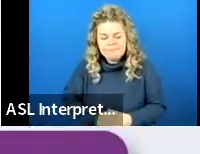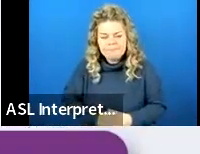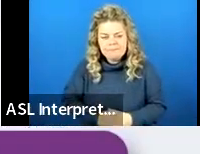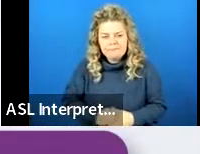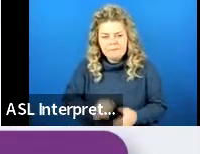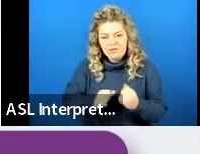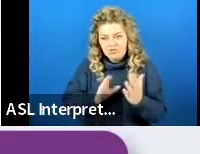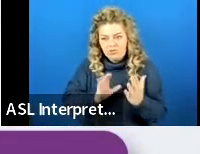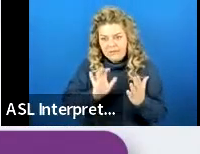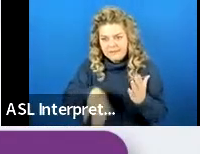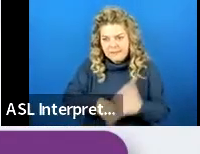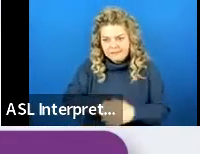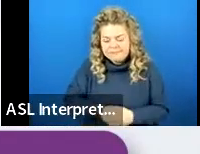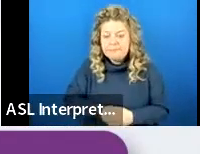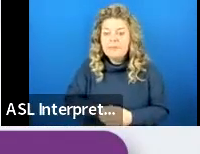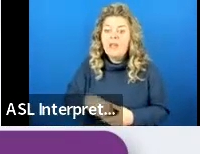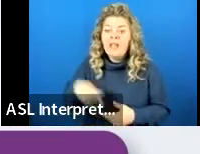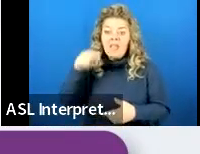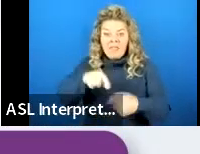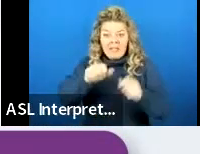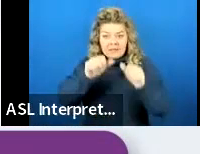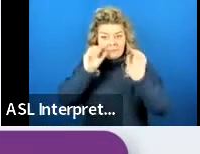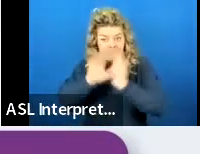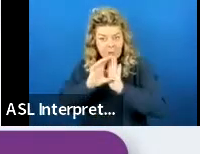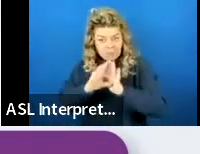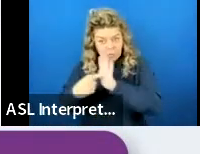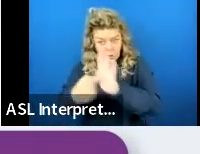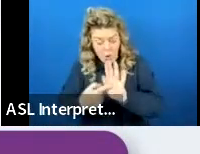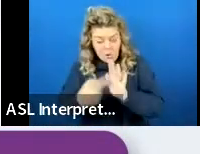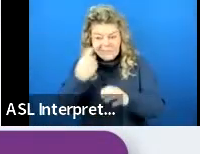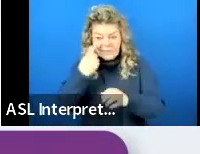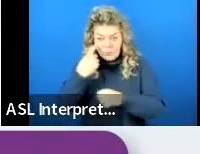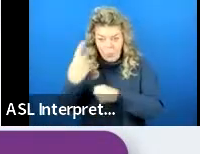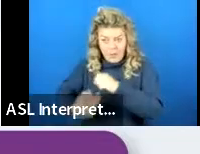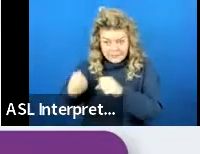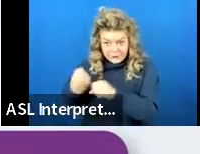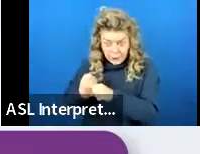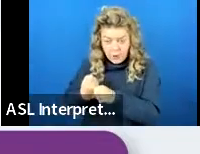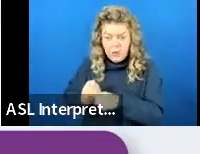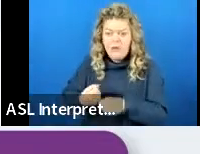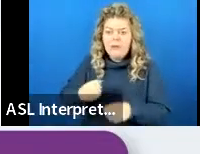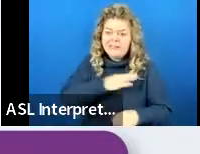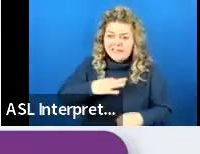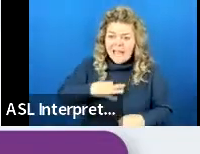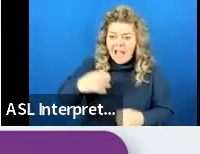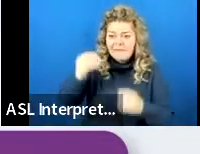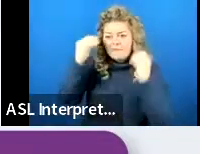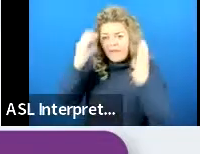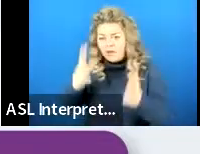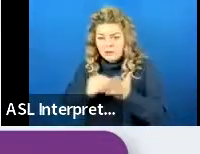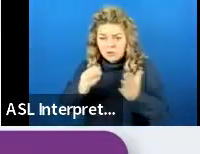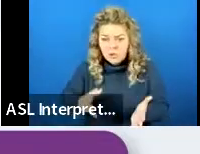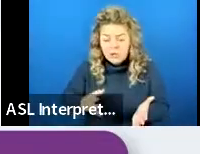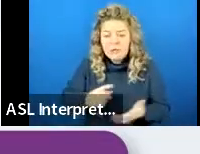As this figure illustrates in the past year alone, many of our staff, students and faculty took the initiative